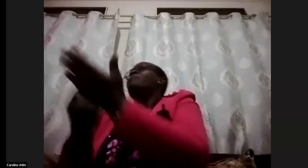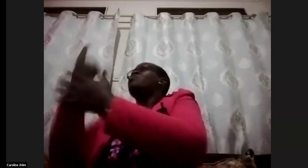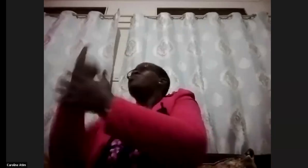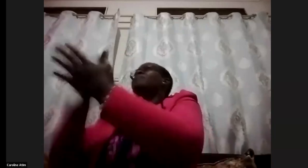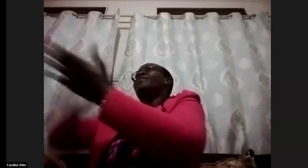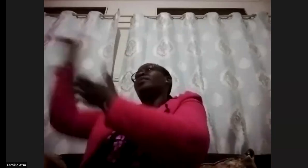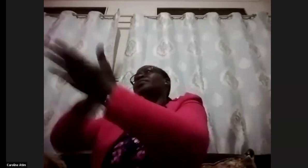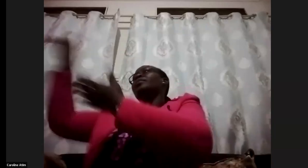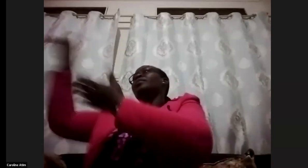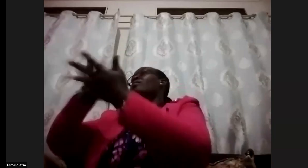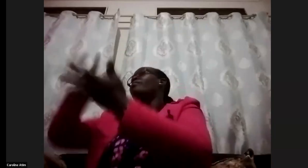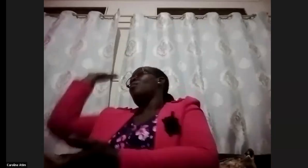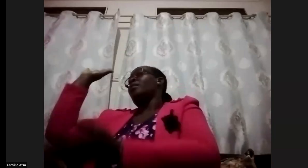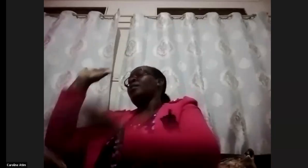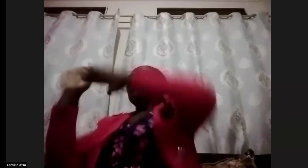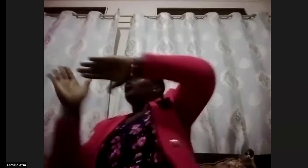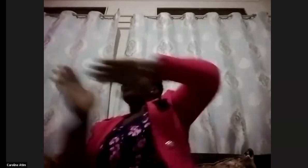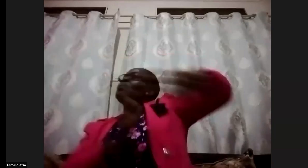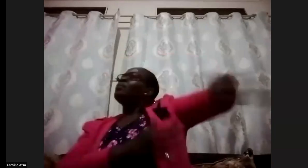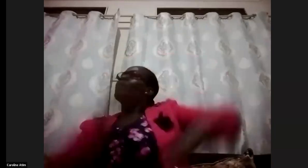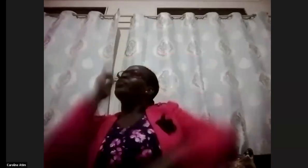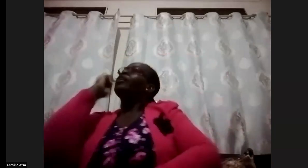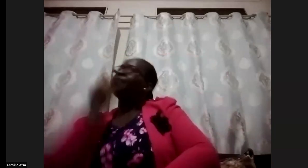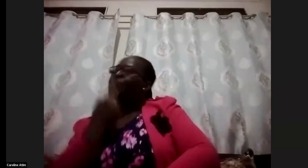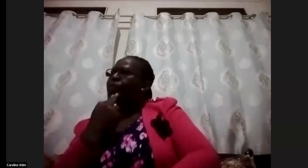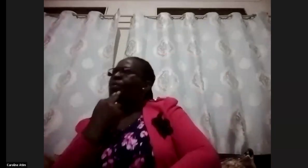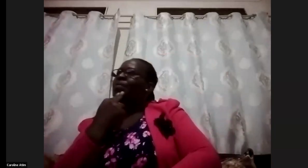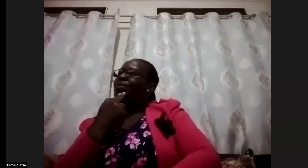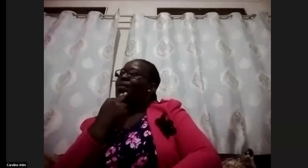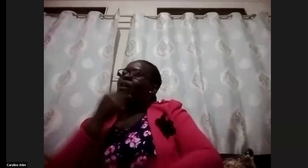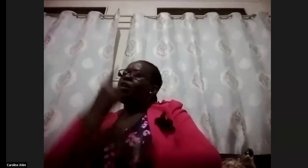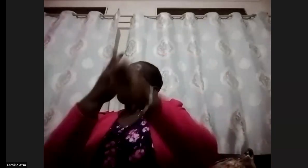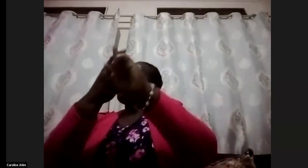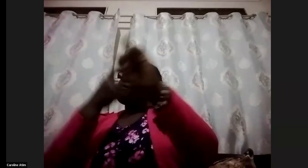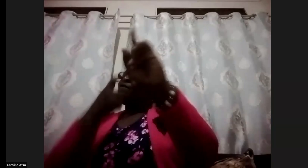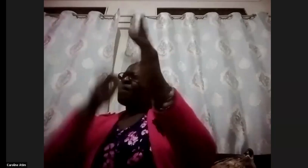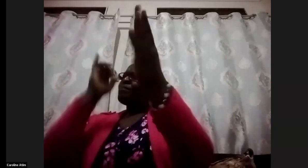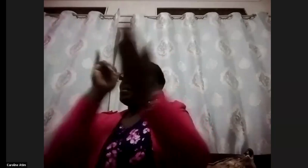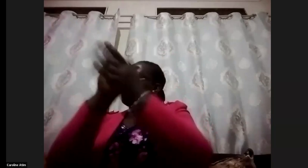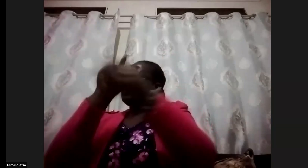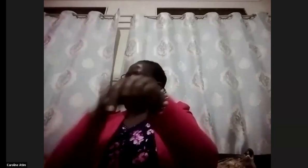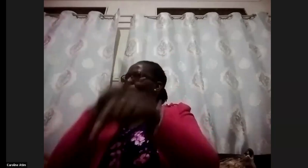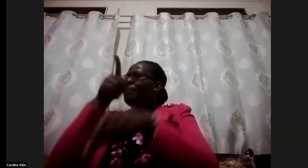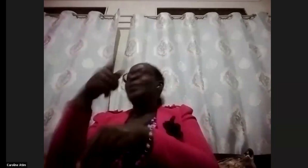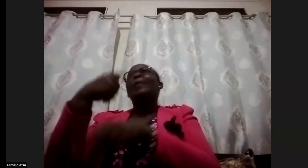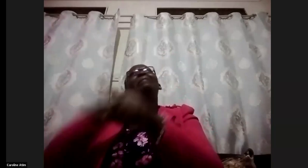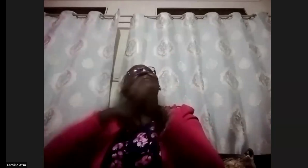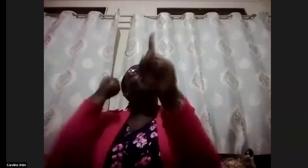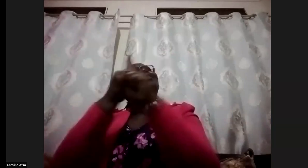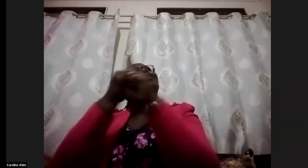guy and fly for studies, scholarships are given to the hearing people to go out and study and more opportunities.